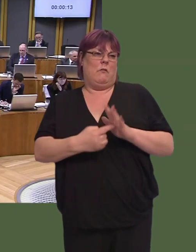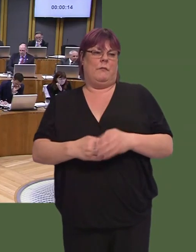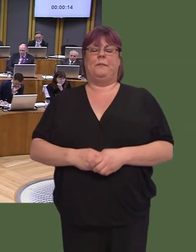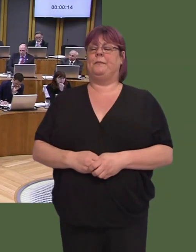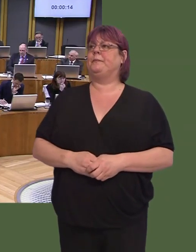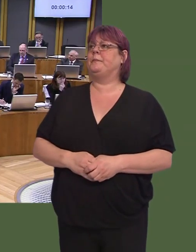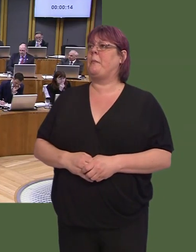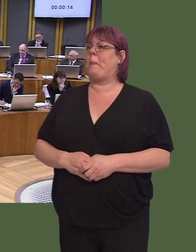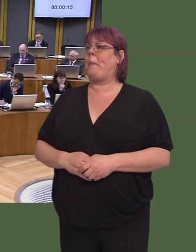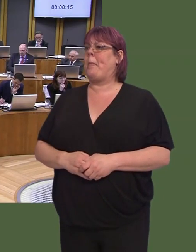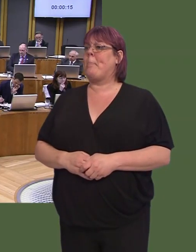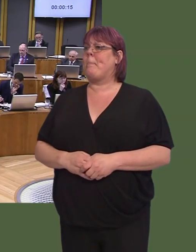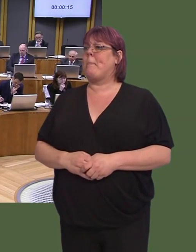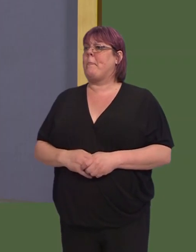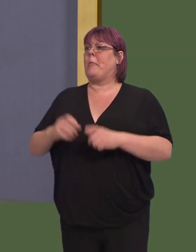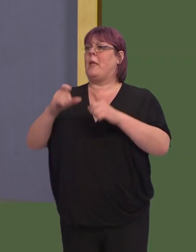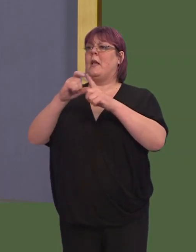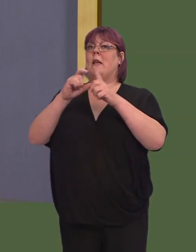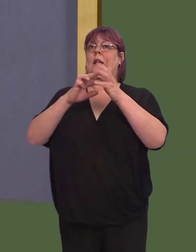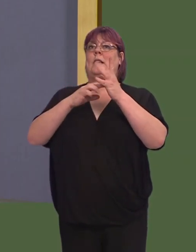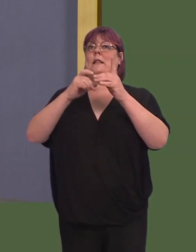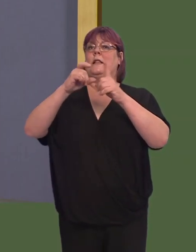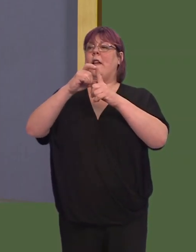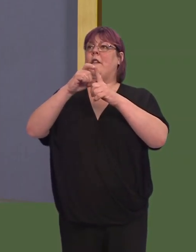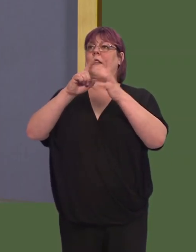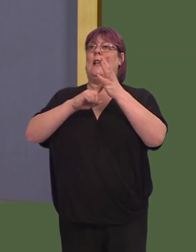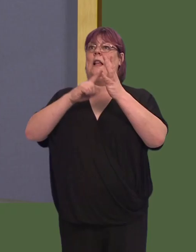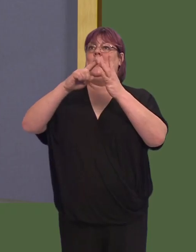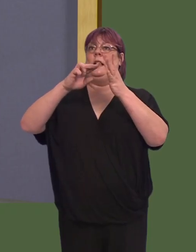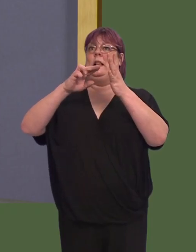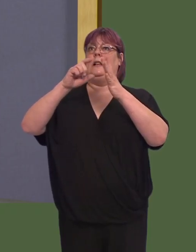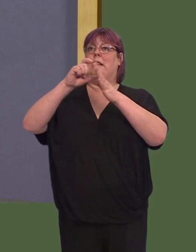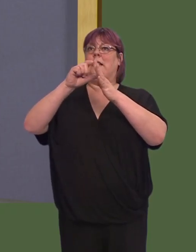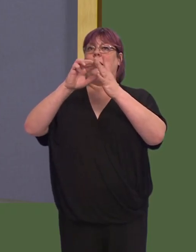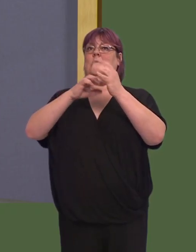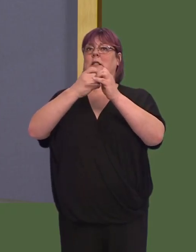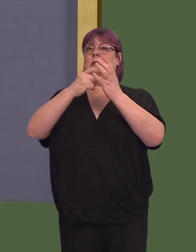Leader of the house, David Lidington, UK Tory Government Minister for the Cabinet Office,